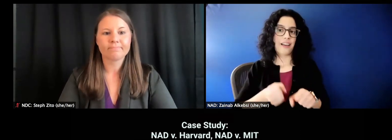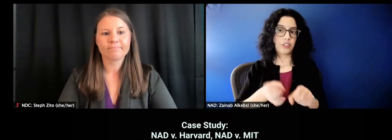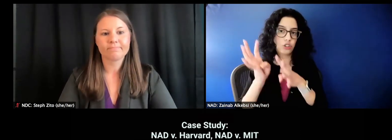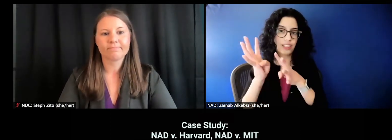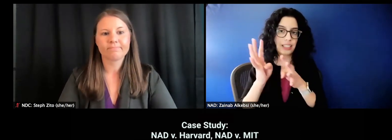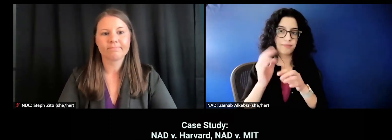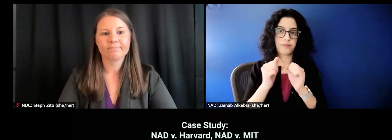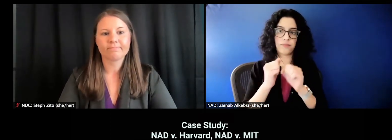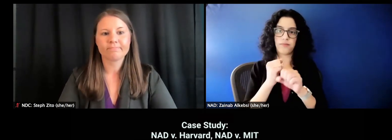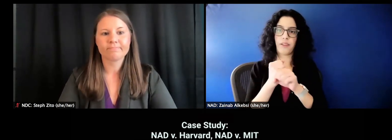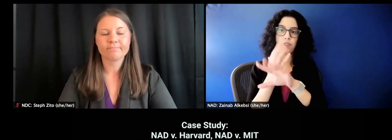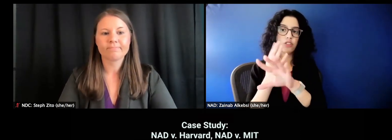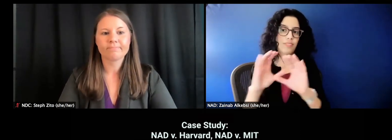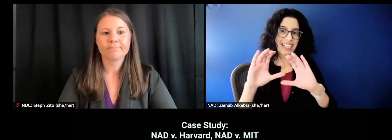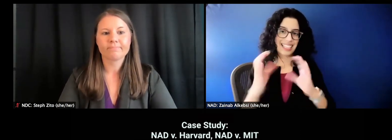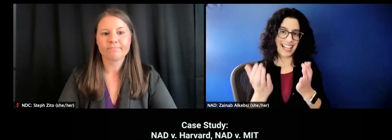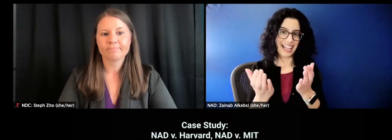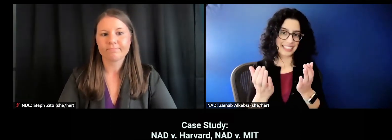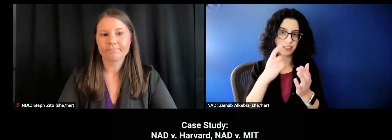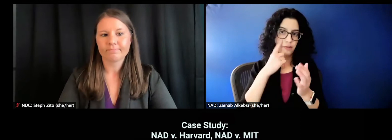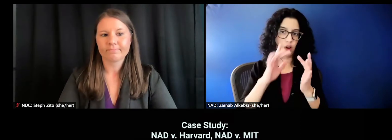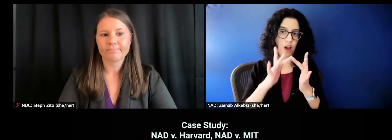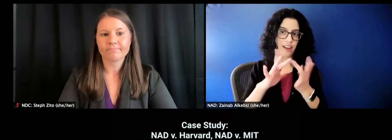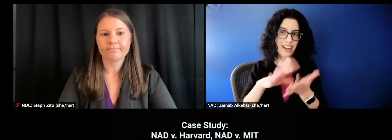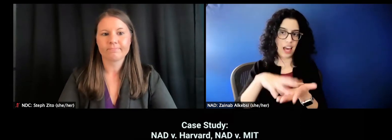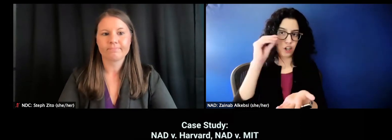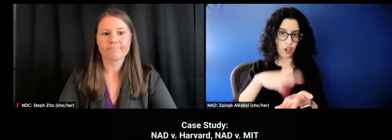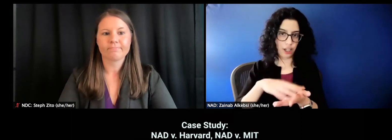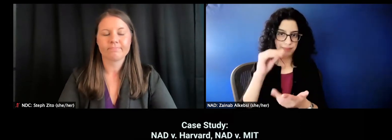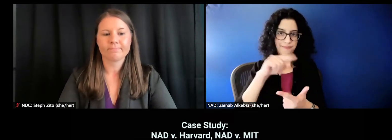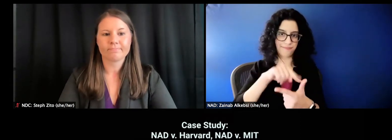streamed virtual classes or online learning.